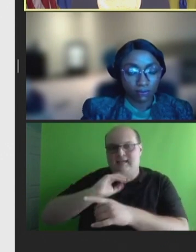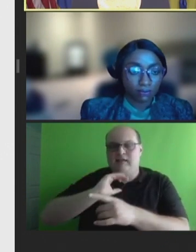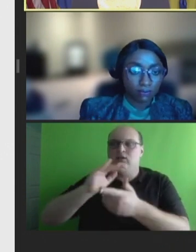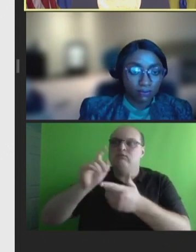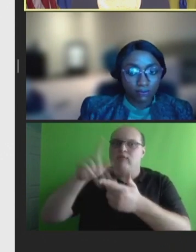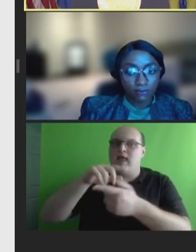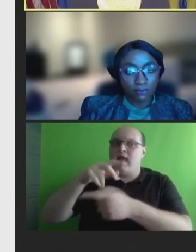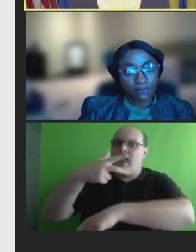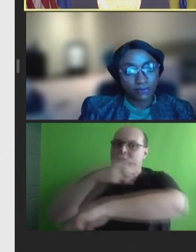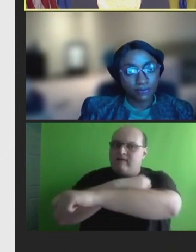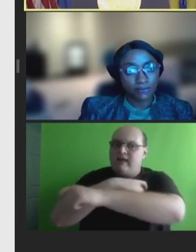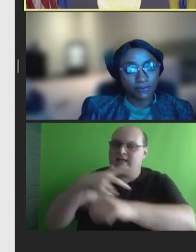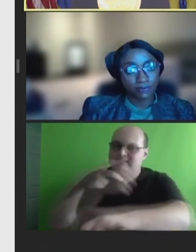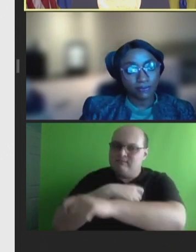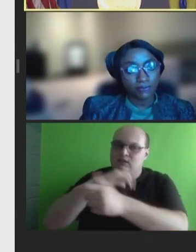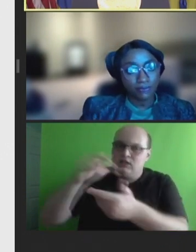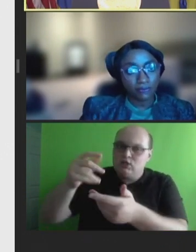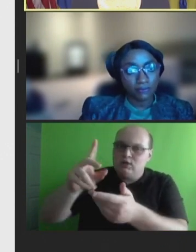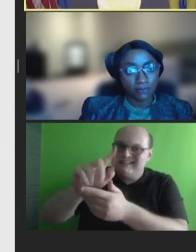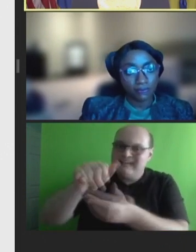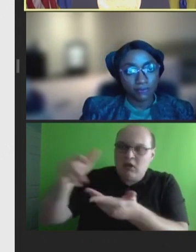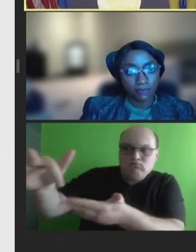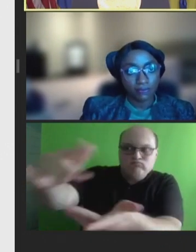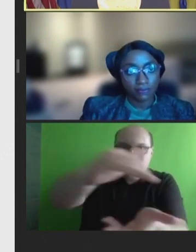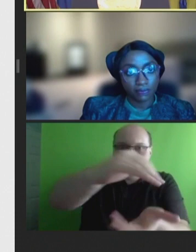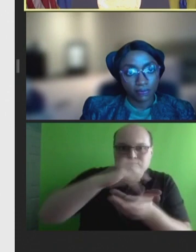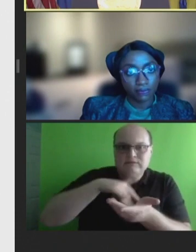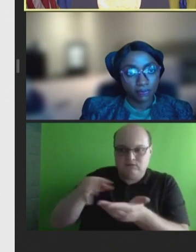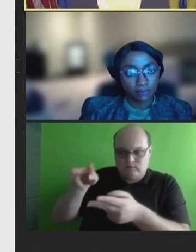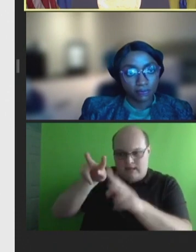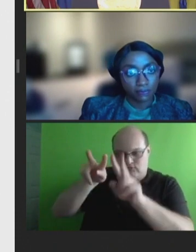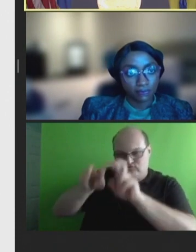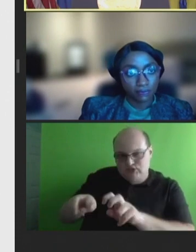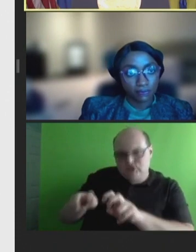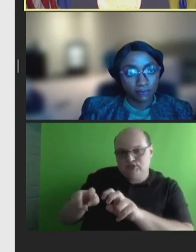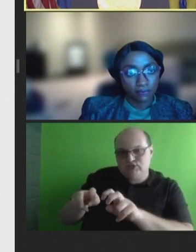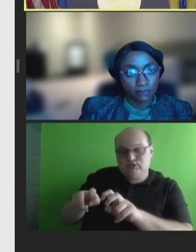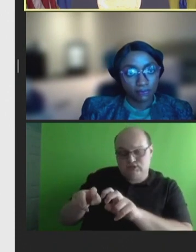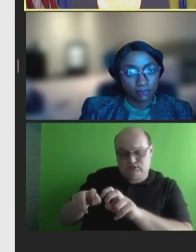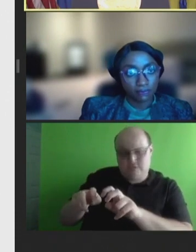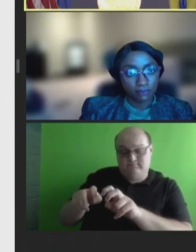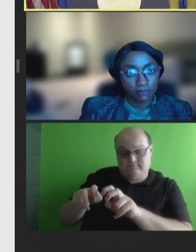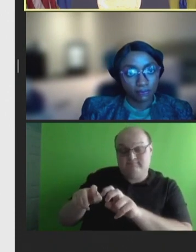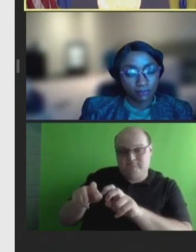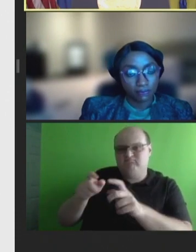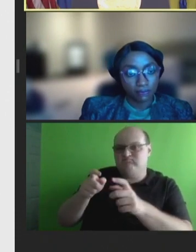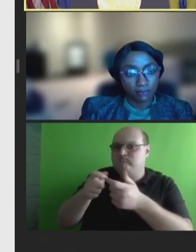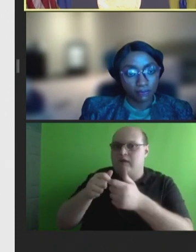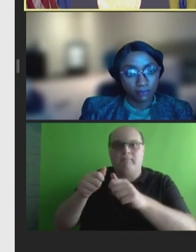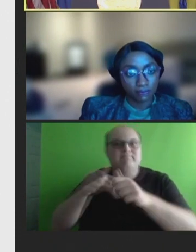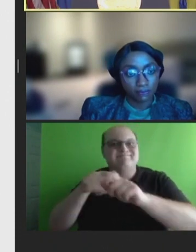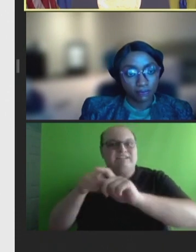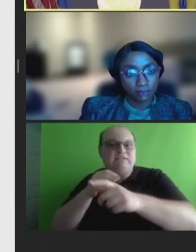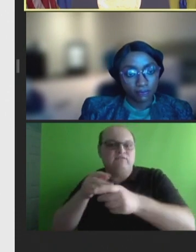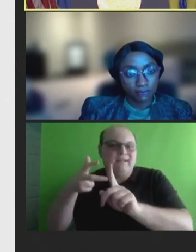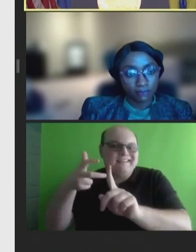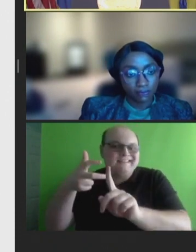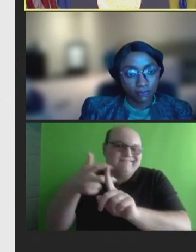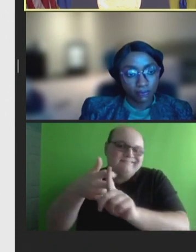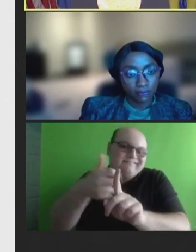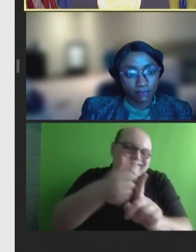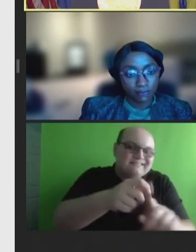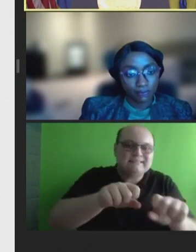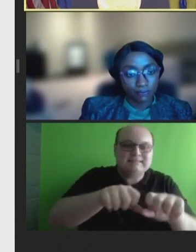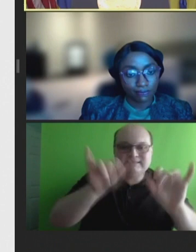vaccine administration systems, also or -- yeah. Vaccine administration data as well as looking at